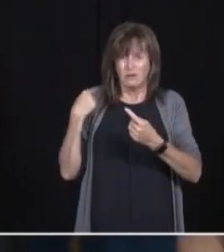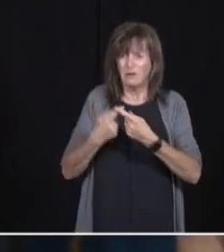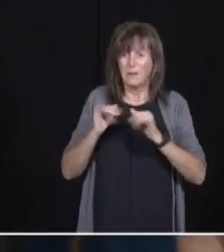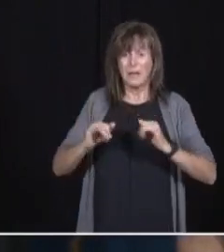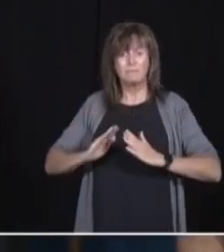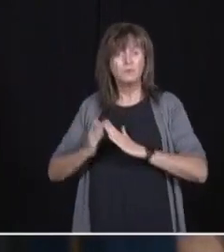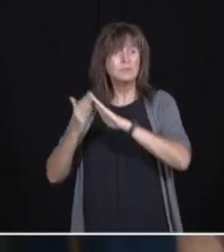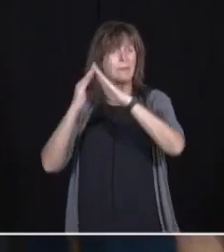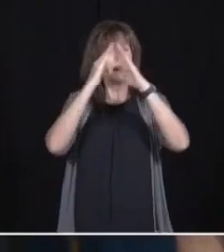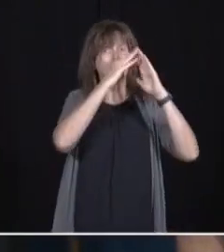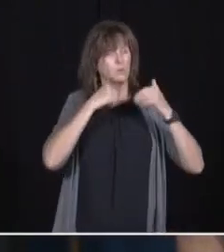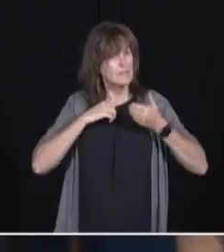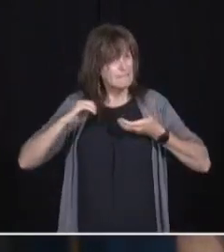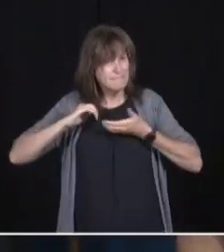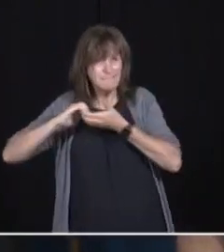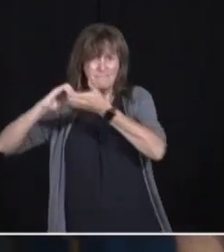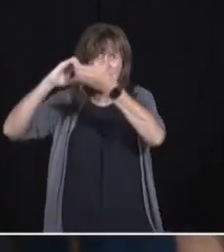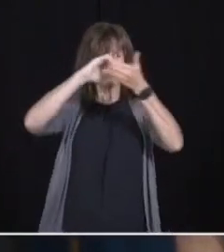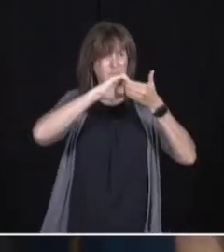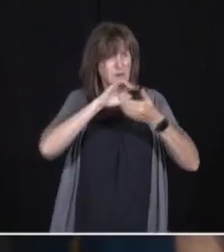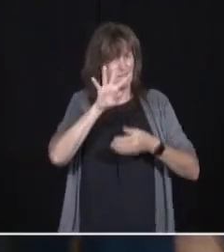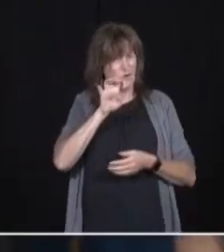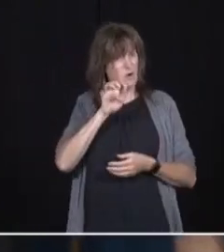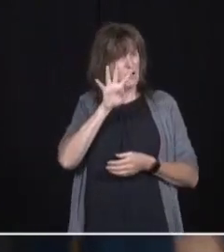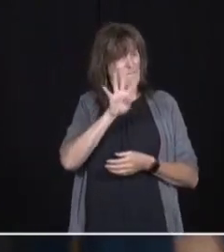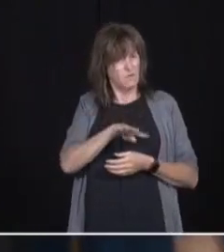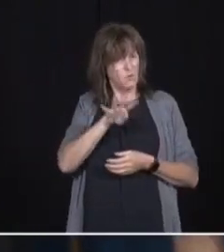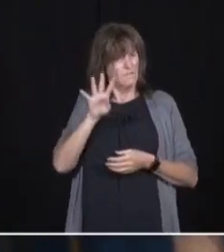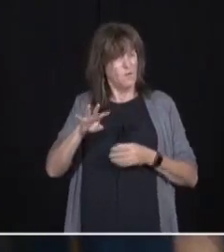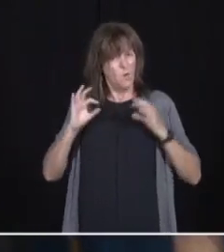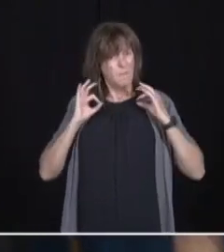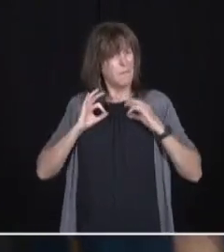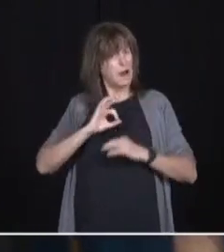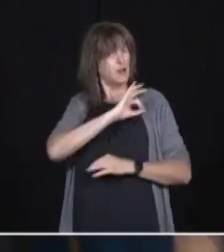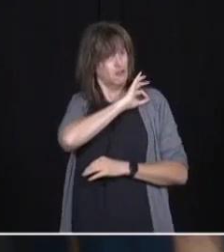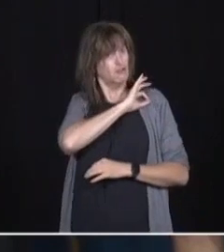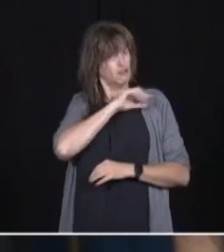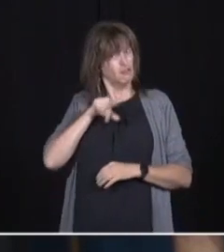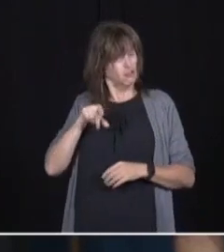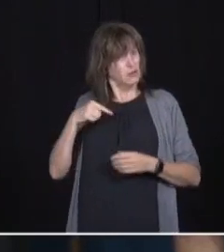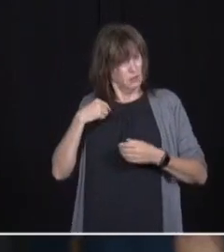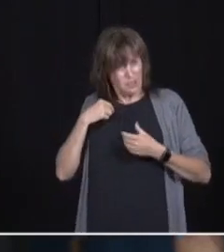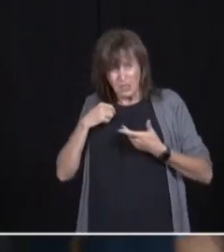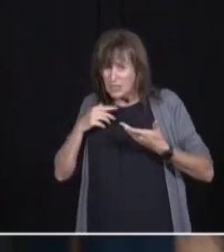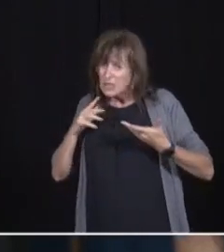our municipal partners had our backs. I want to thank all 444 mayors across Ontario for their incredible support in getting this